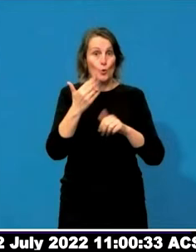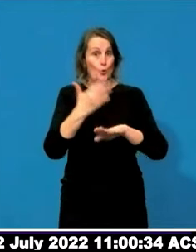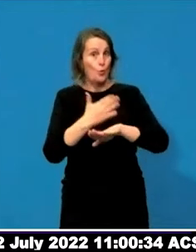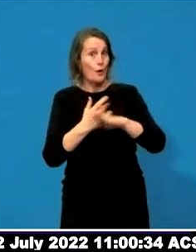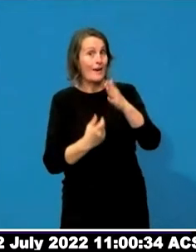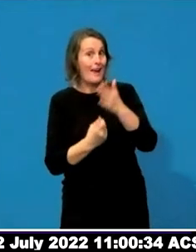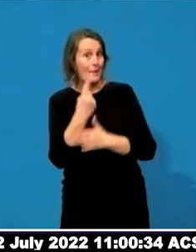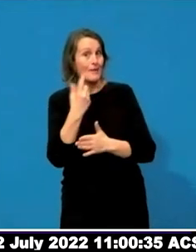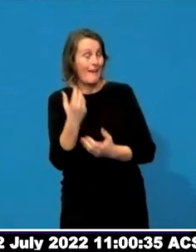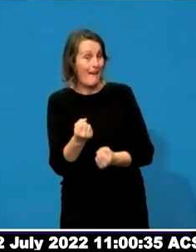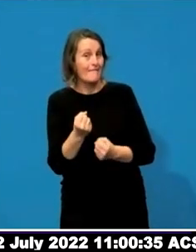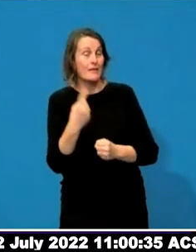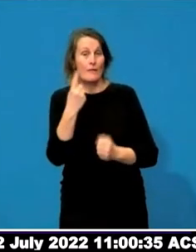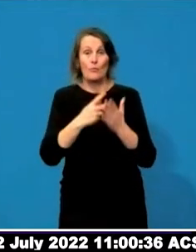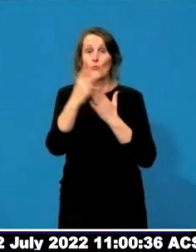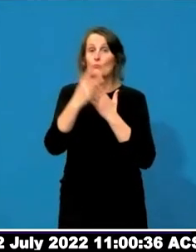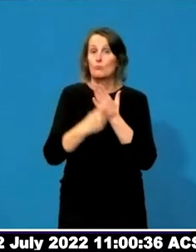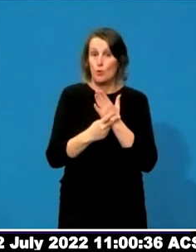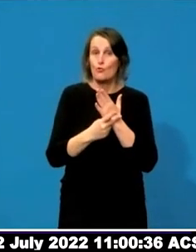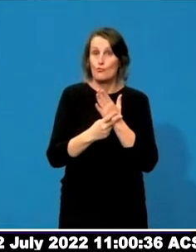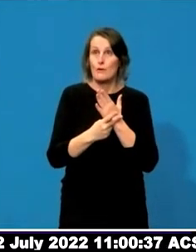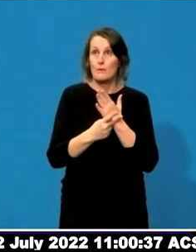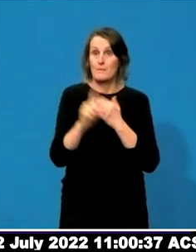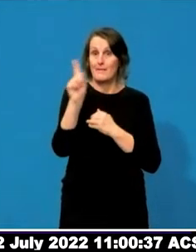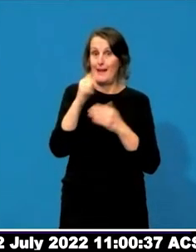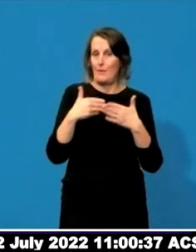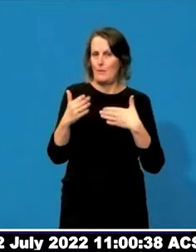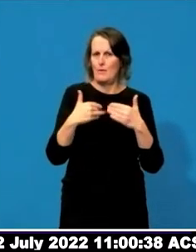There is a program that's - I think it's called Room to Breathe,